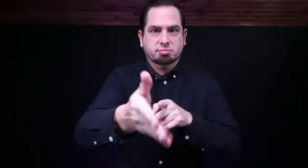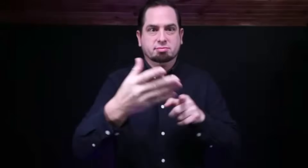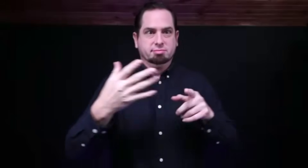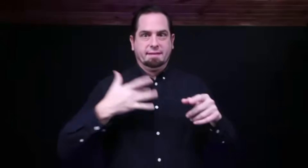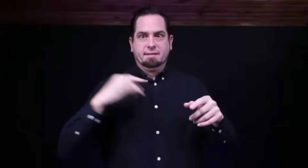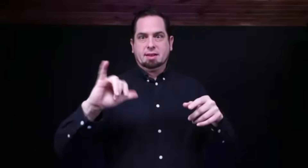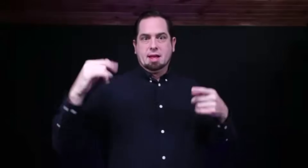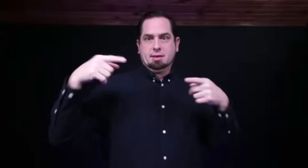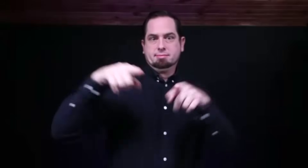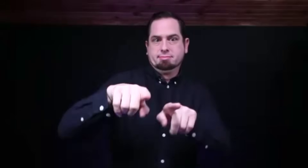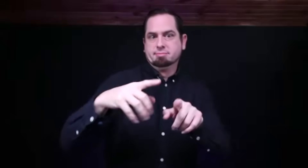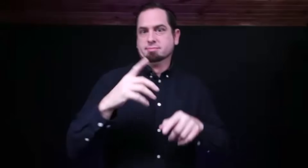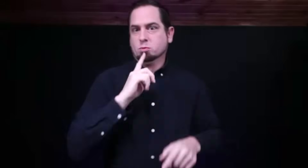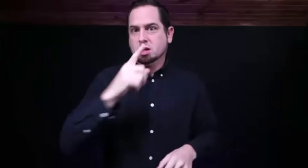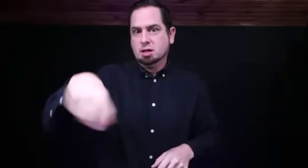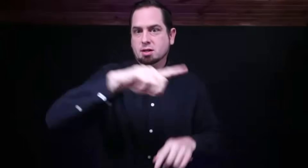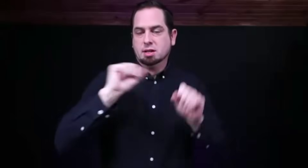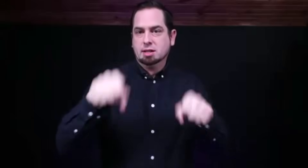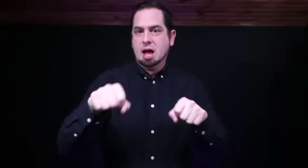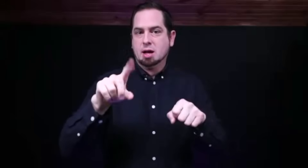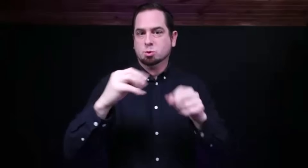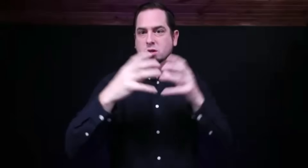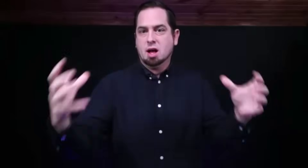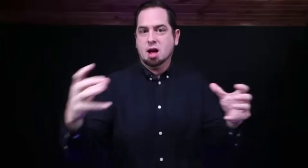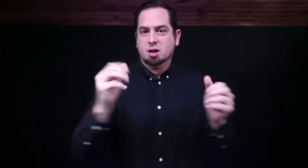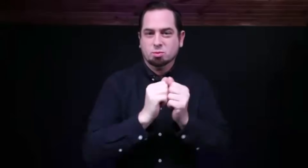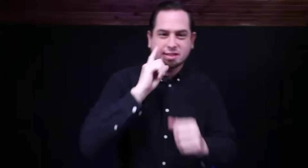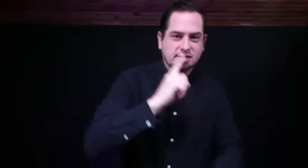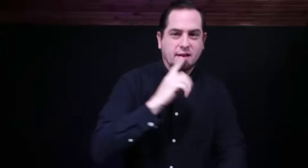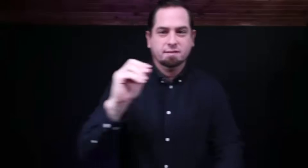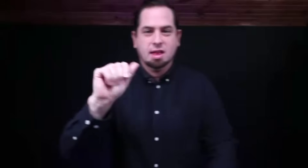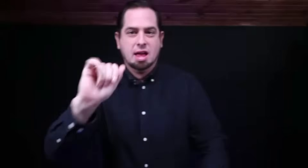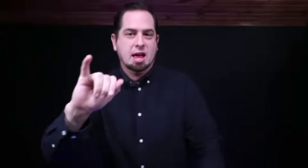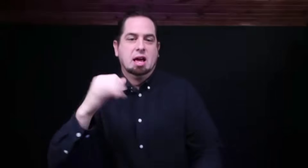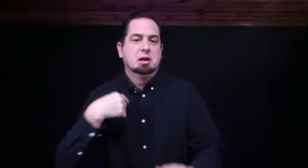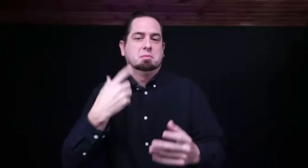so it aligns and you really can do a lot regarding deaf people and AI.